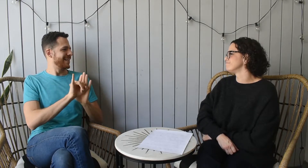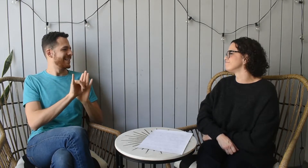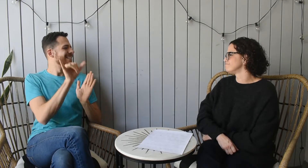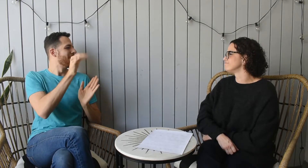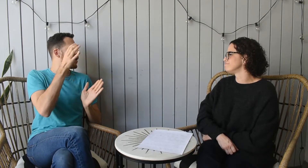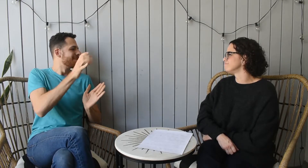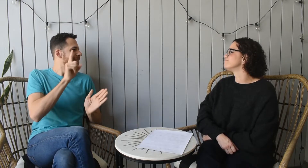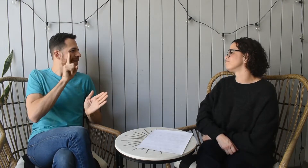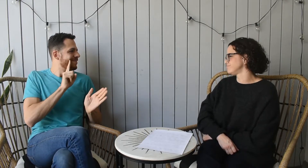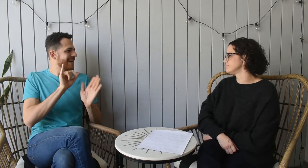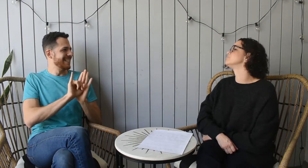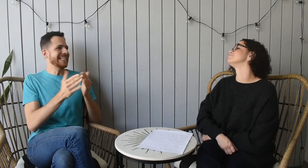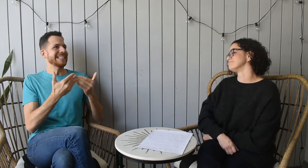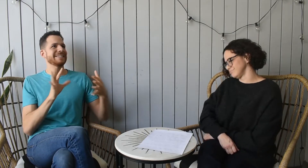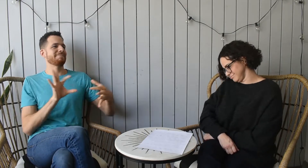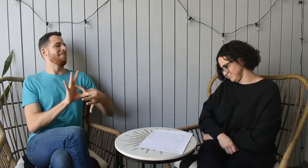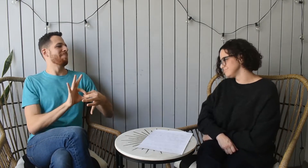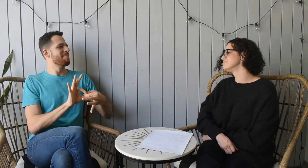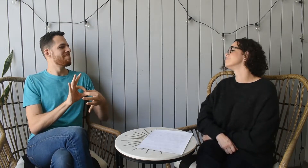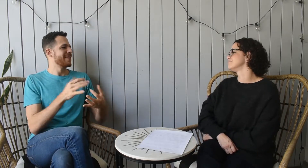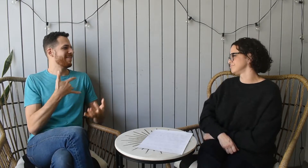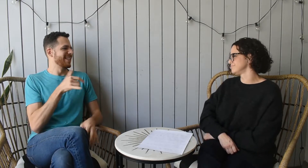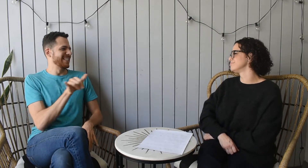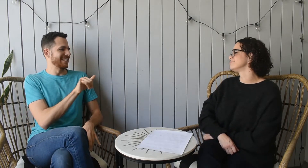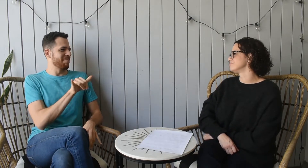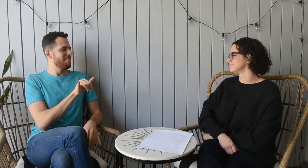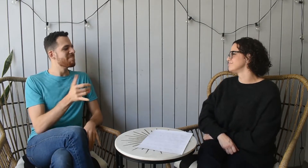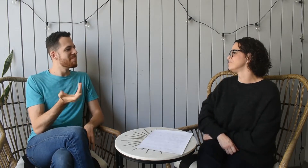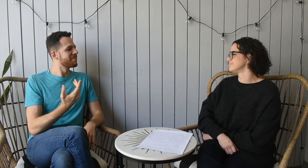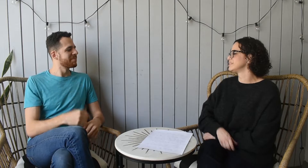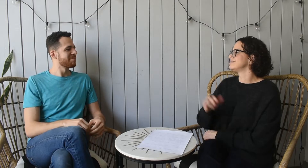It's that shared identity, just like the deaf have a shared identity, it's the same kind of connection.